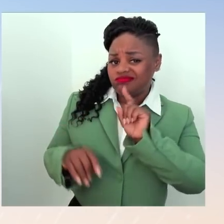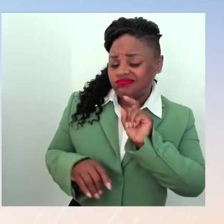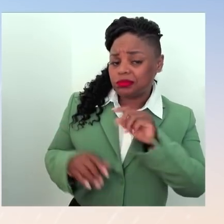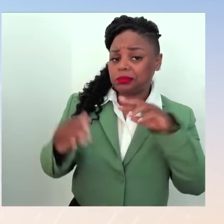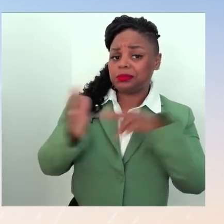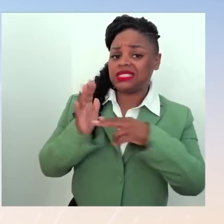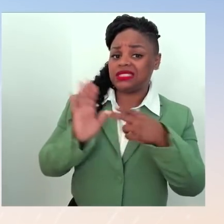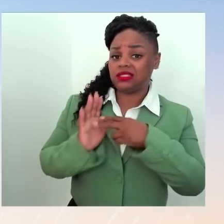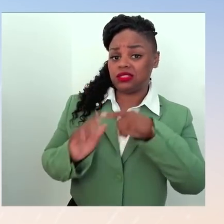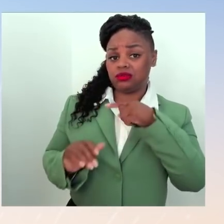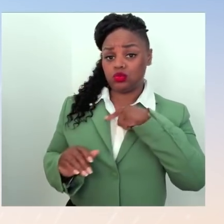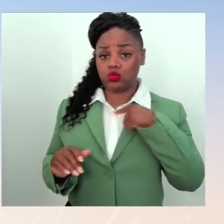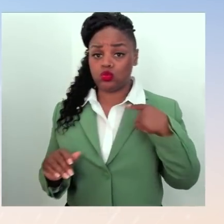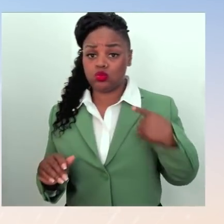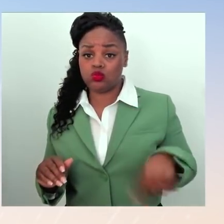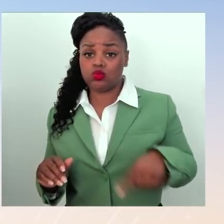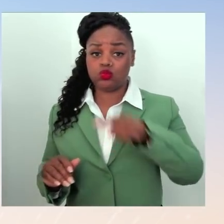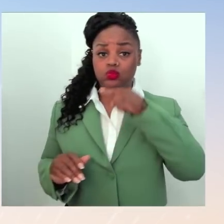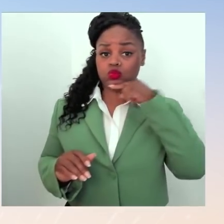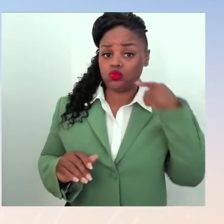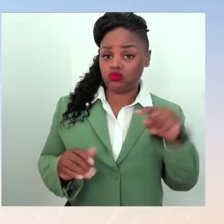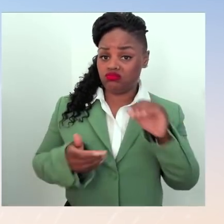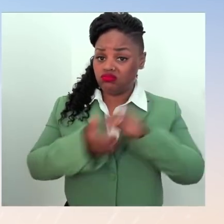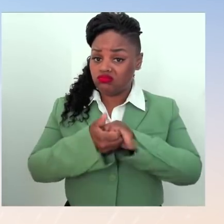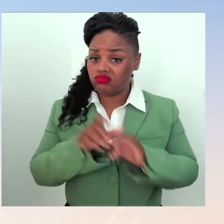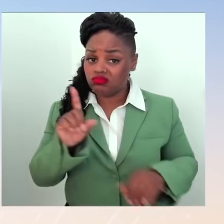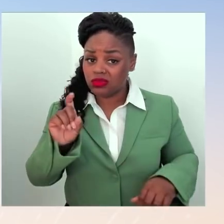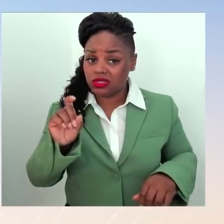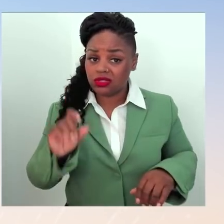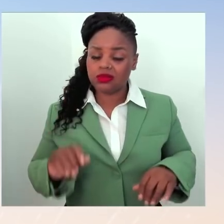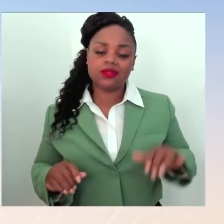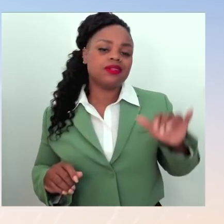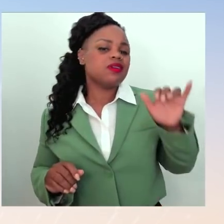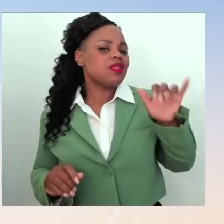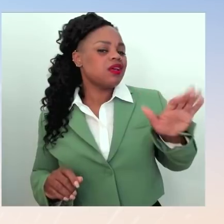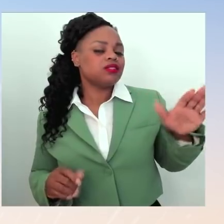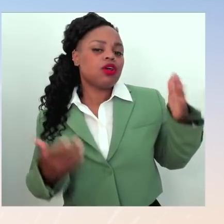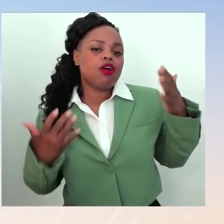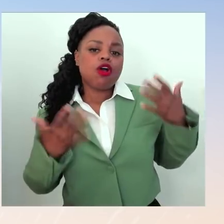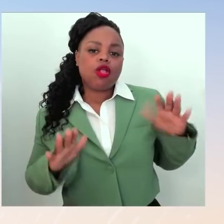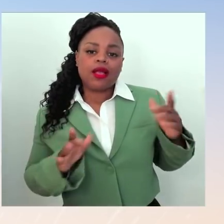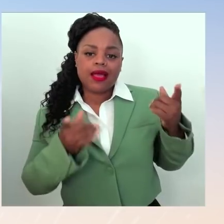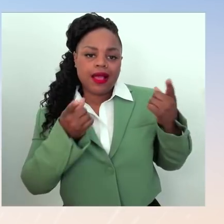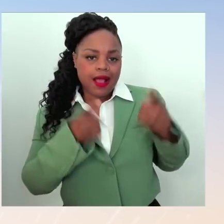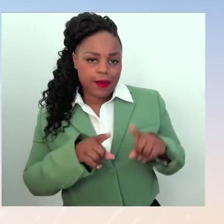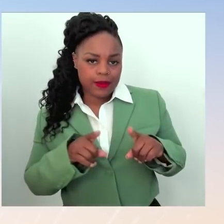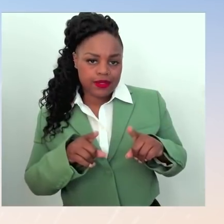which is, I think, an important component here. But as it relates to the economic ties, there's not a way,